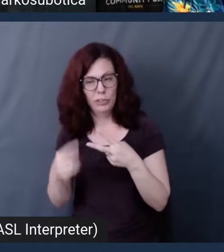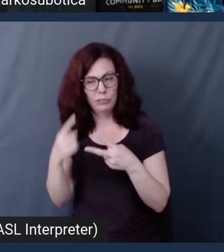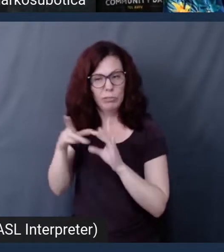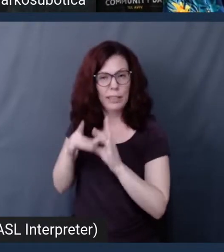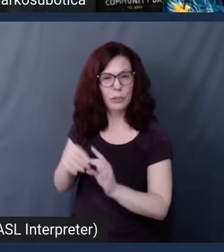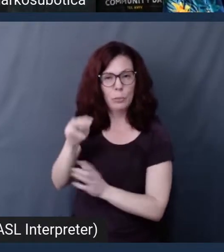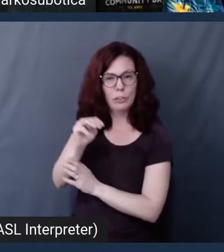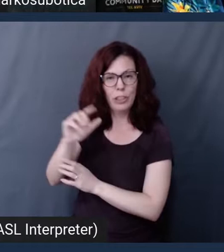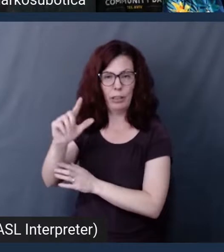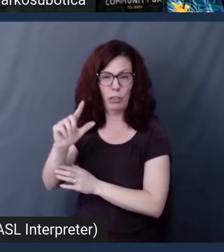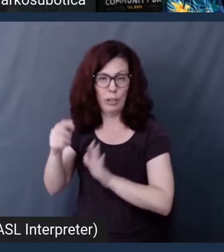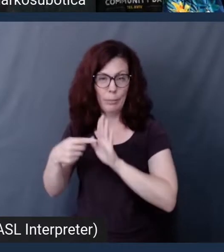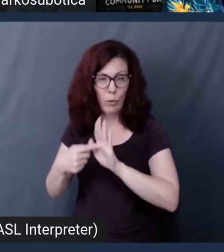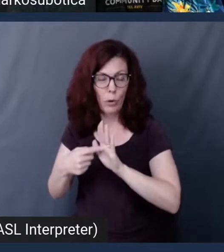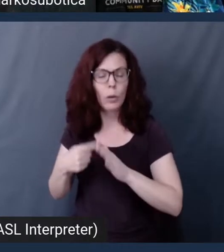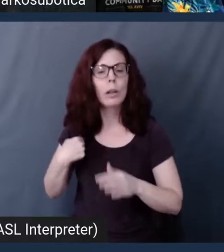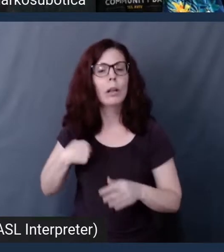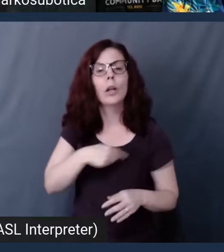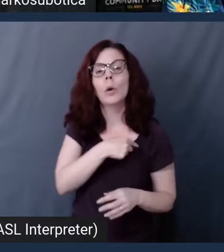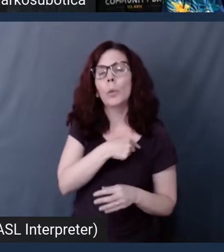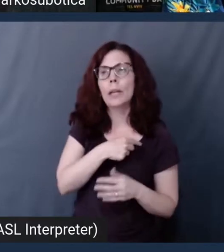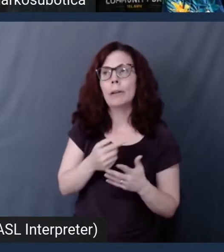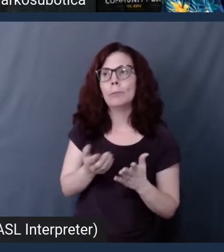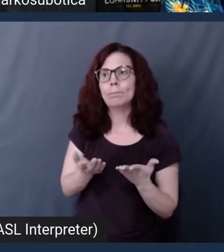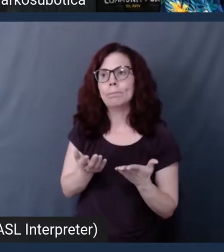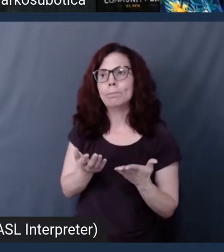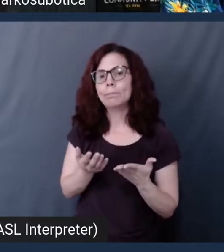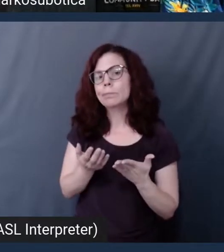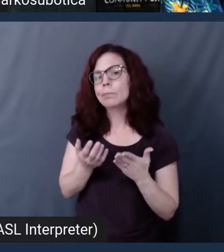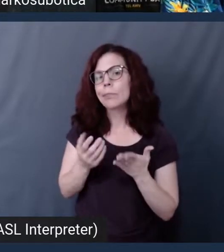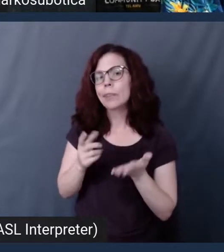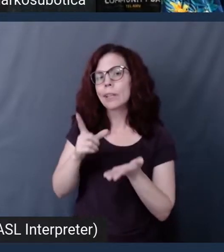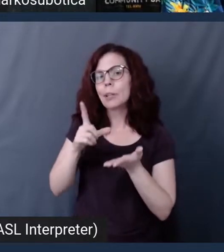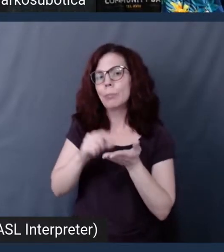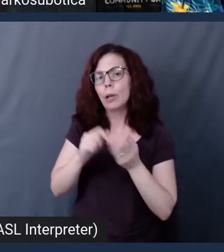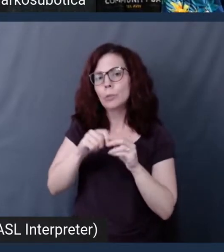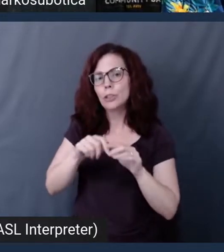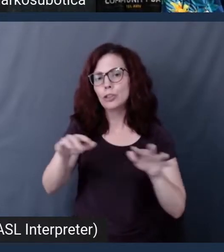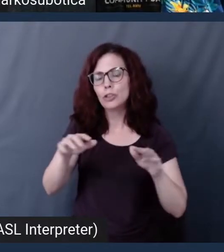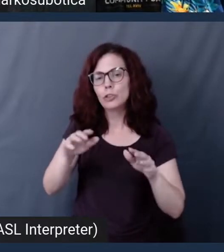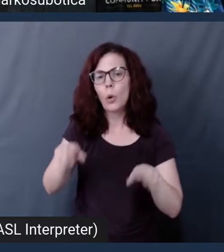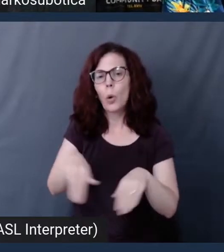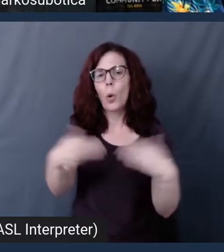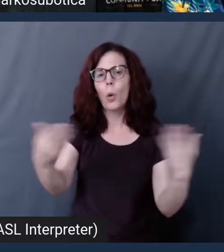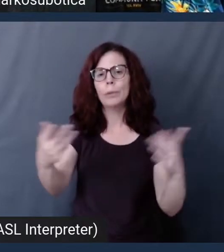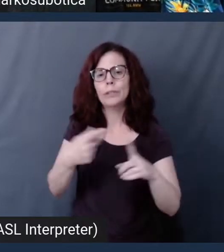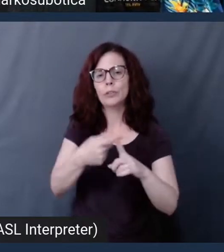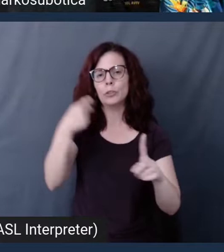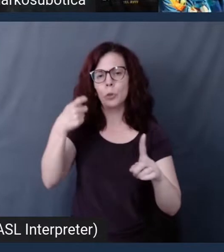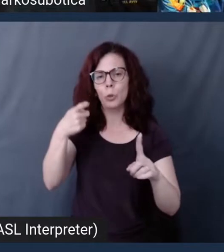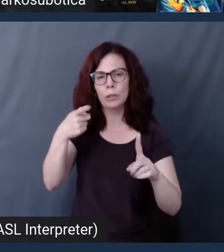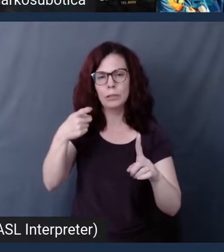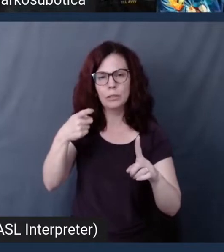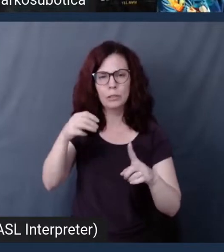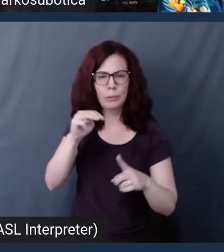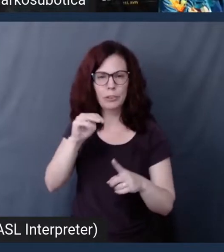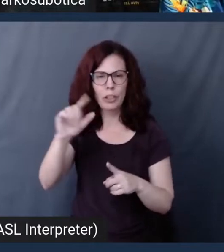we have actually published a number of open source machine learning models that are available on GitHub.